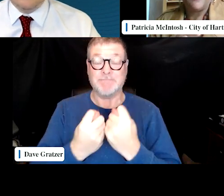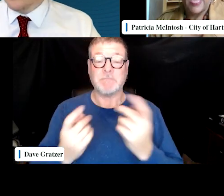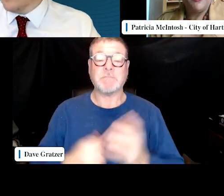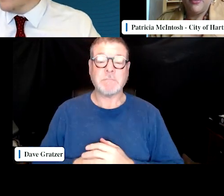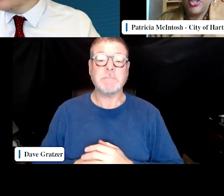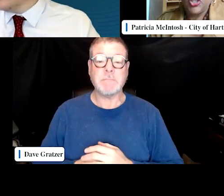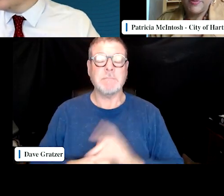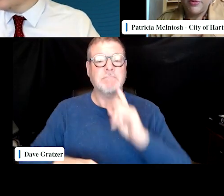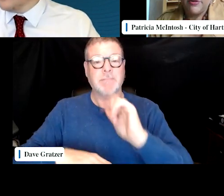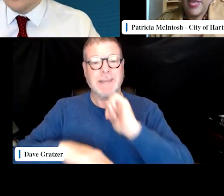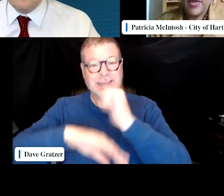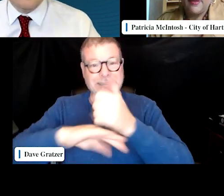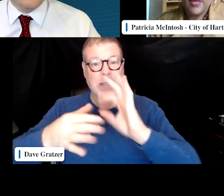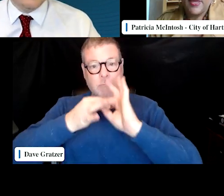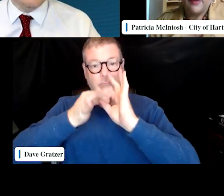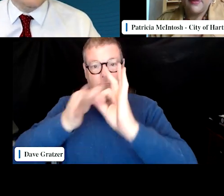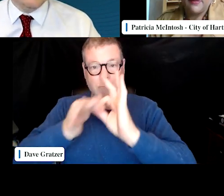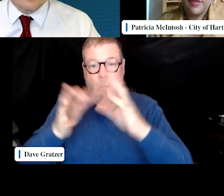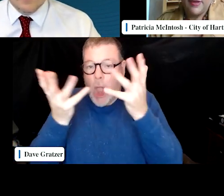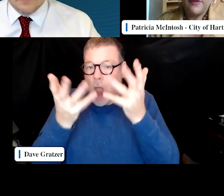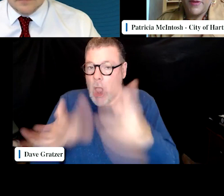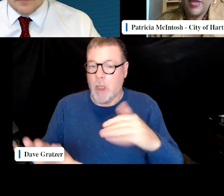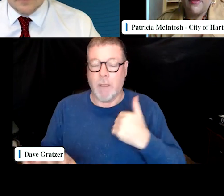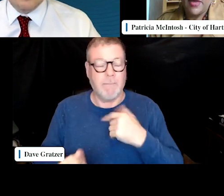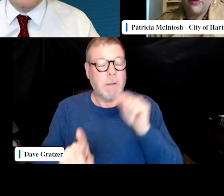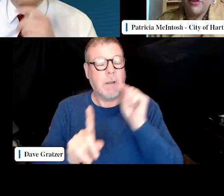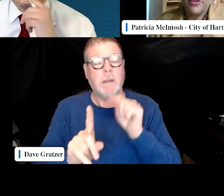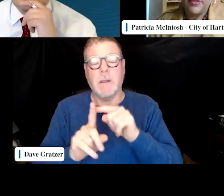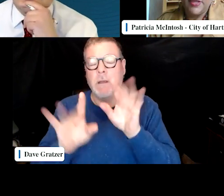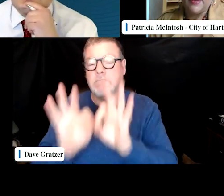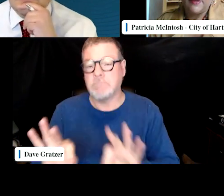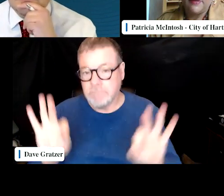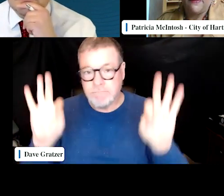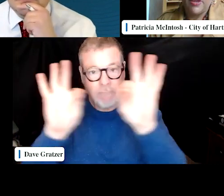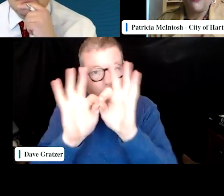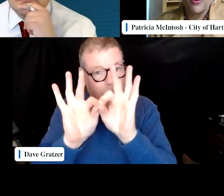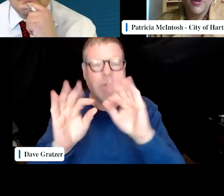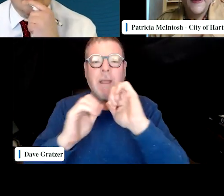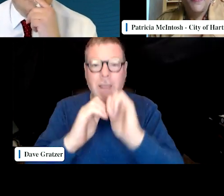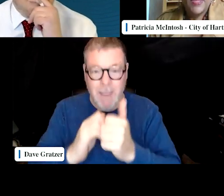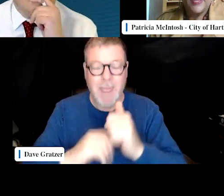the established relationship that we already had, I can't say enough about how that already kind of laid the framework.